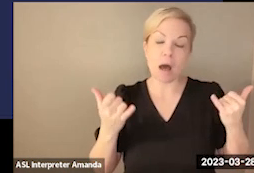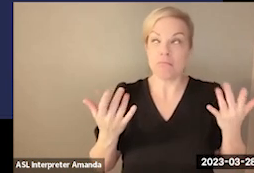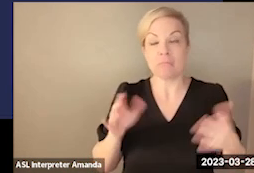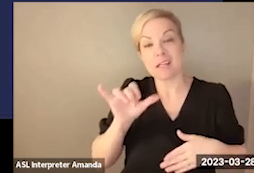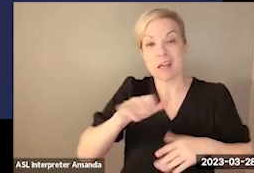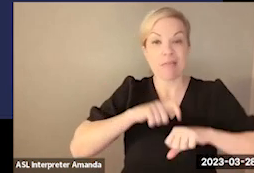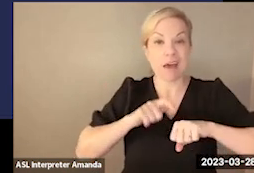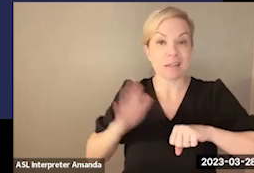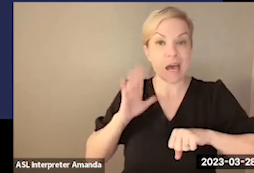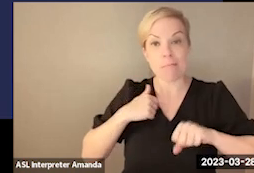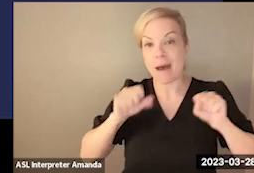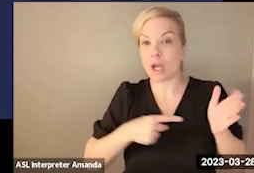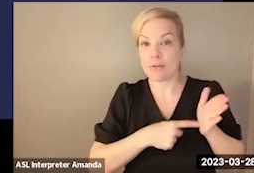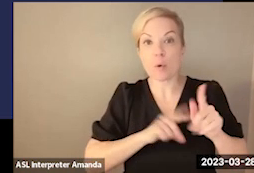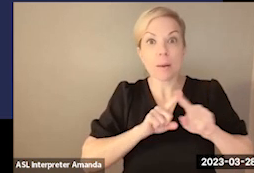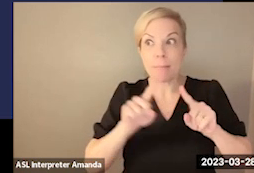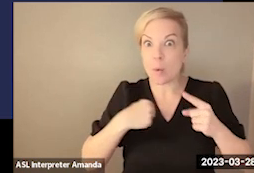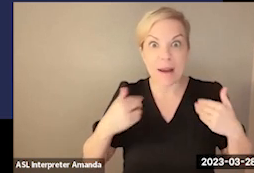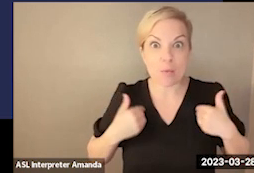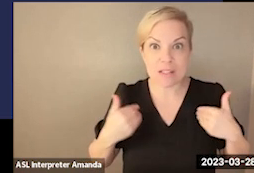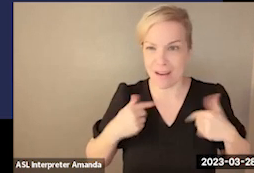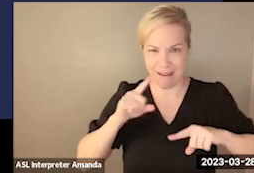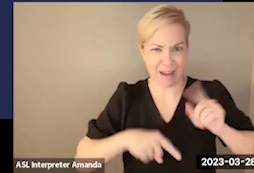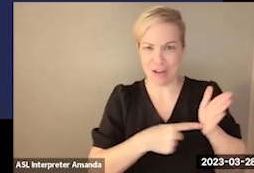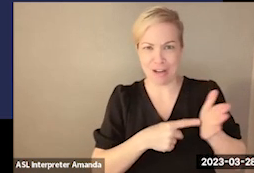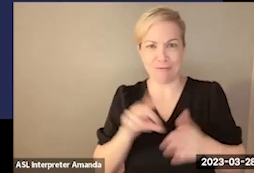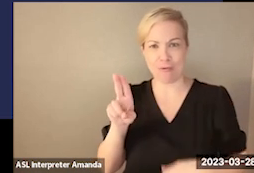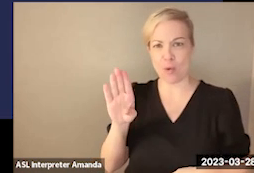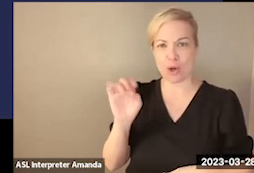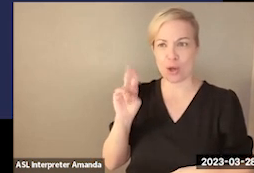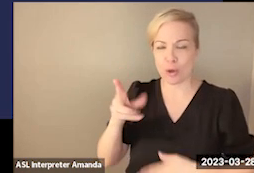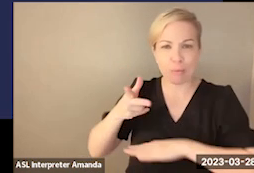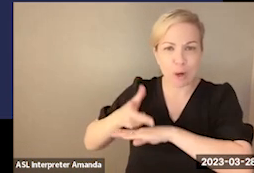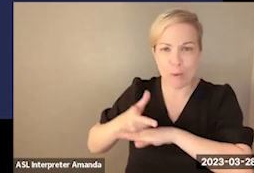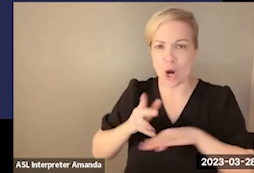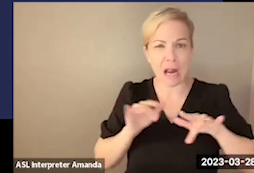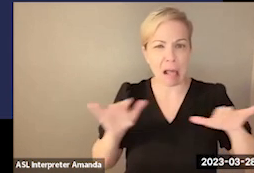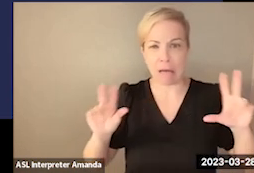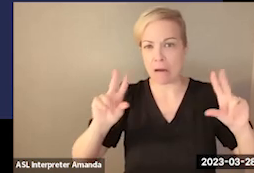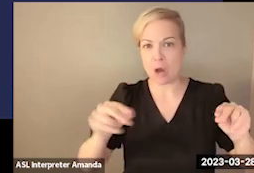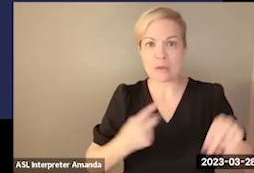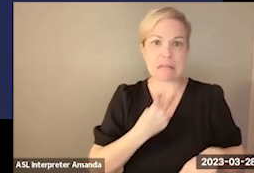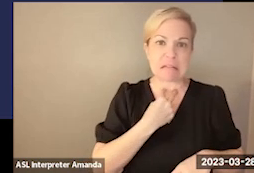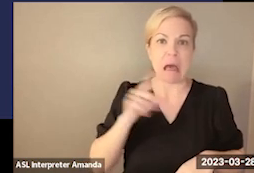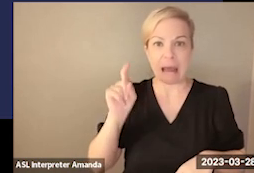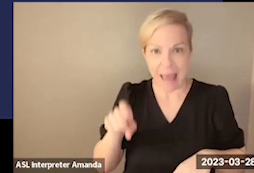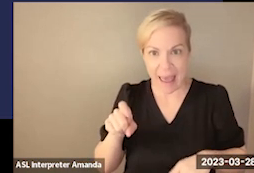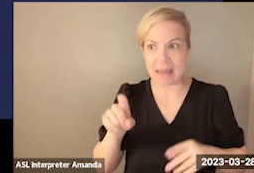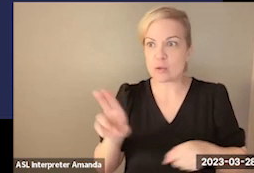Debbie Stine, Science & Technology Policy Academy: but definitely my younger days. I could not afford it, particularly the parking. and that's kind of where those equity issues come in